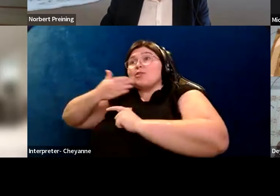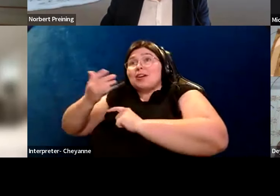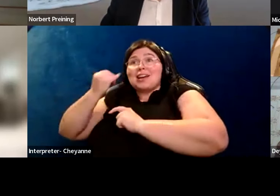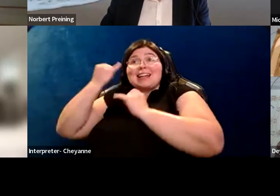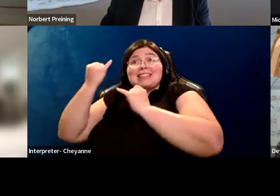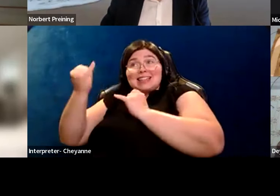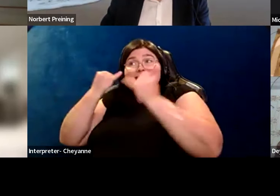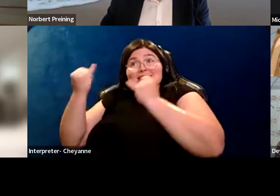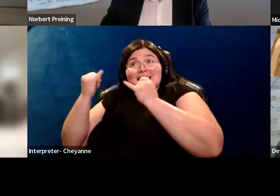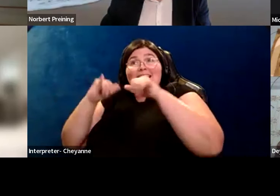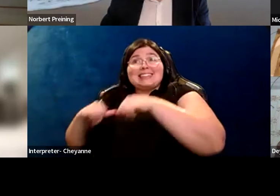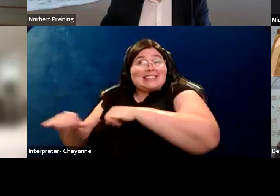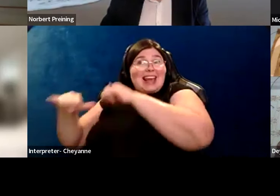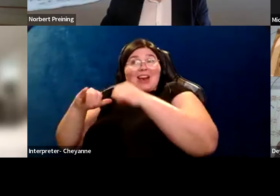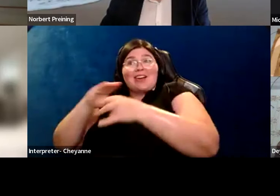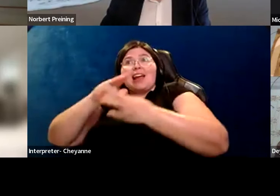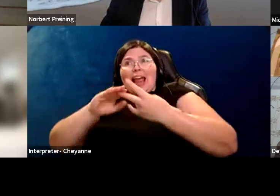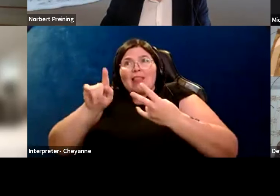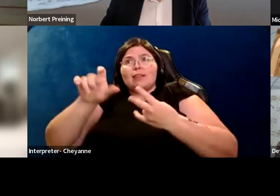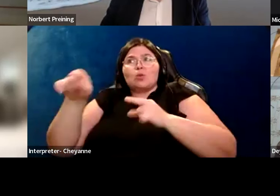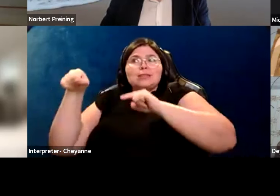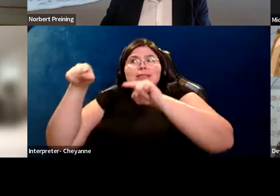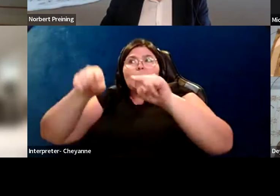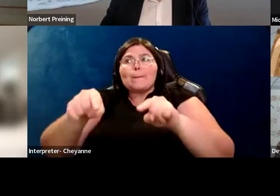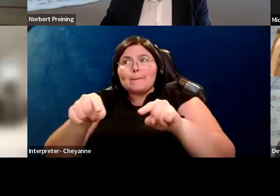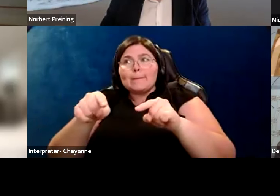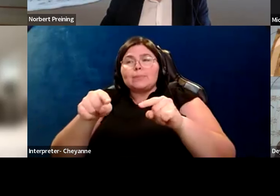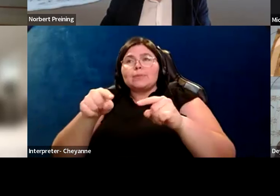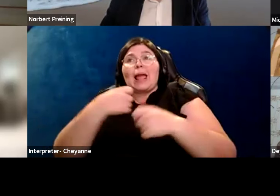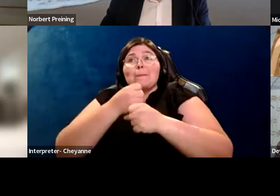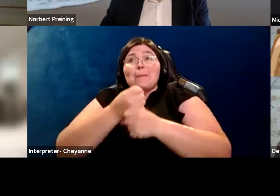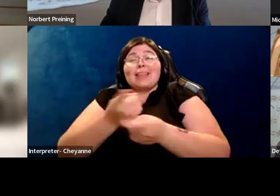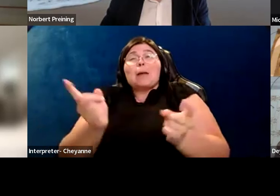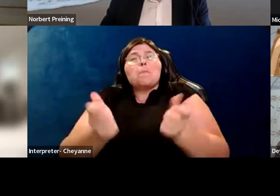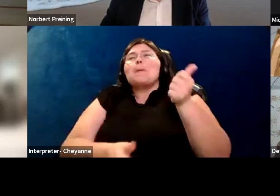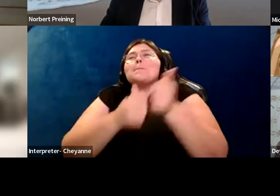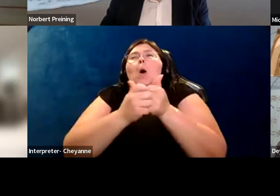And then the tools come and make everyone the most productive possible experience.